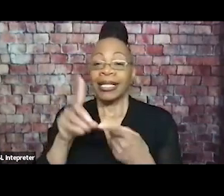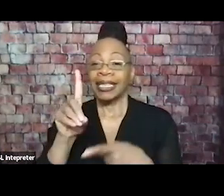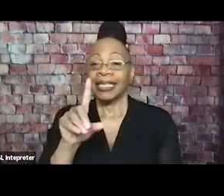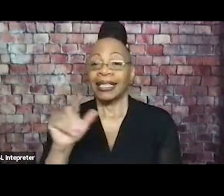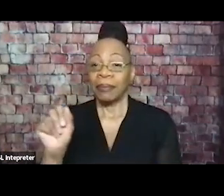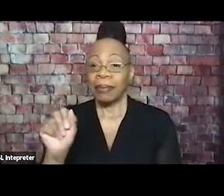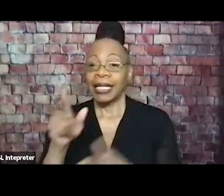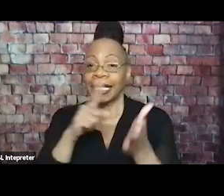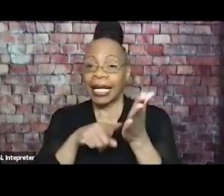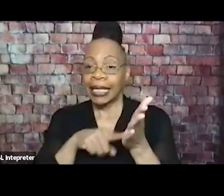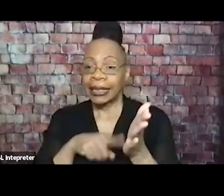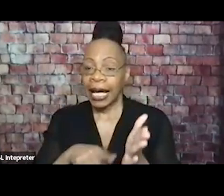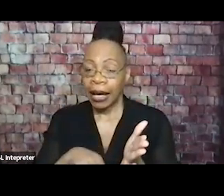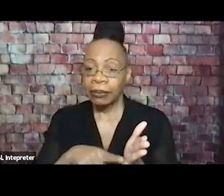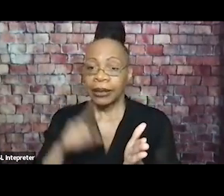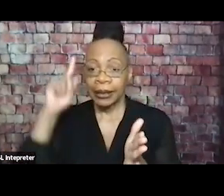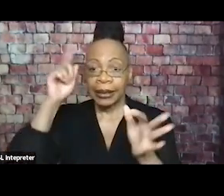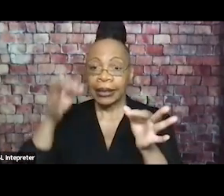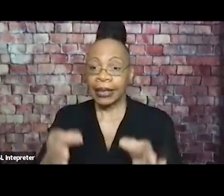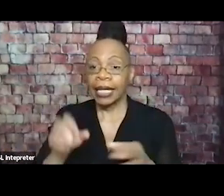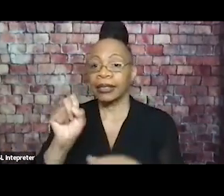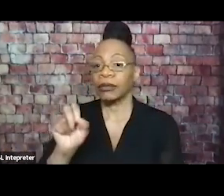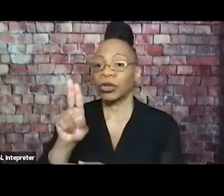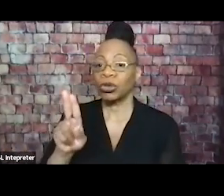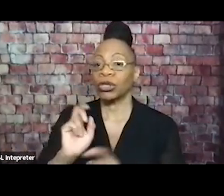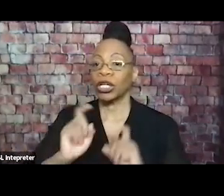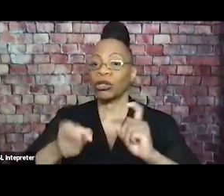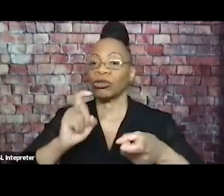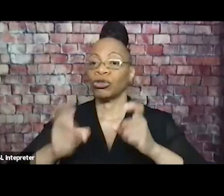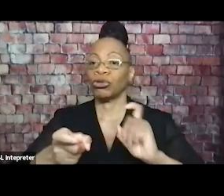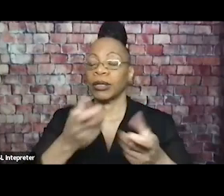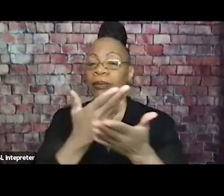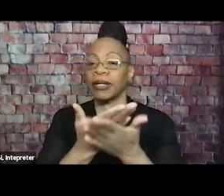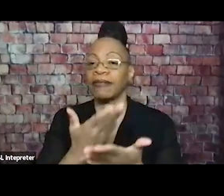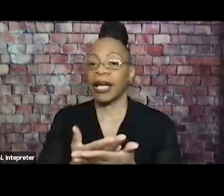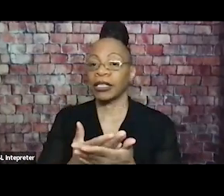that the substance use is a contributing factor to their disability,